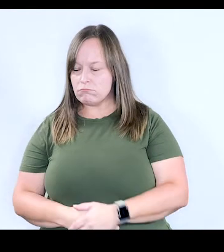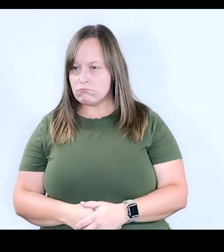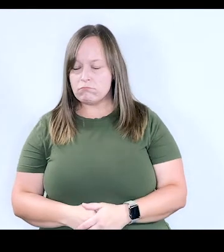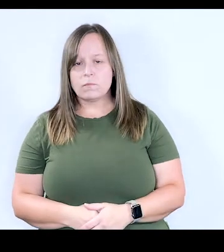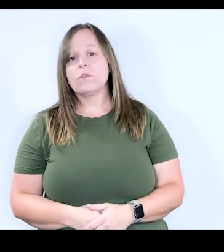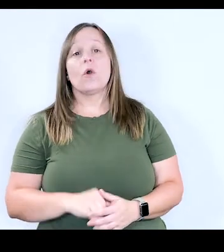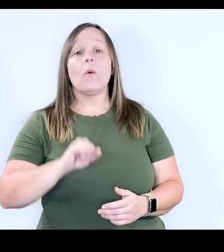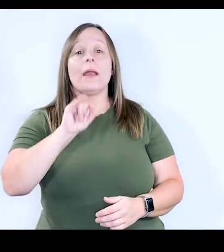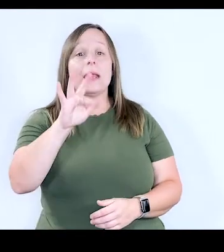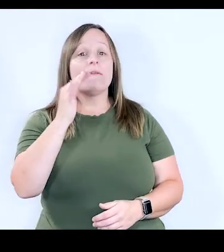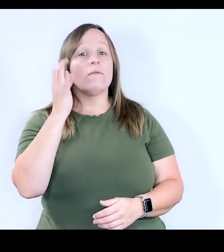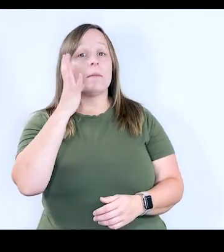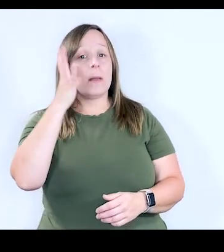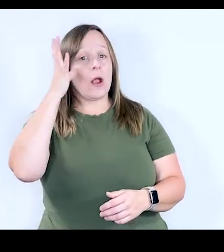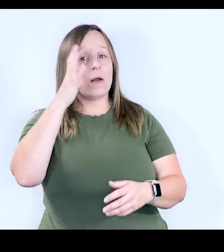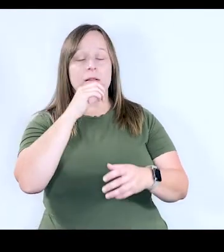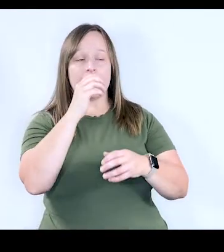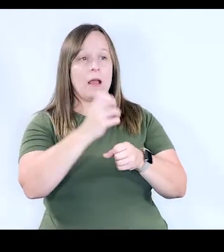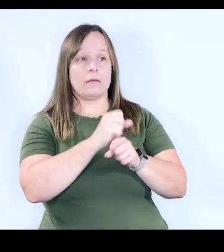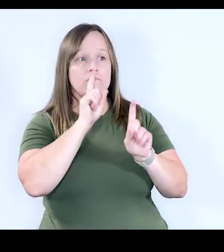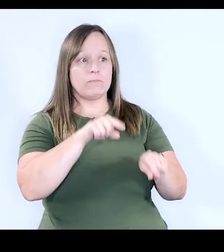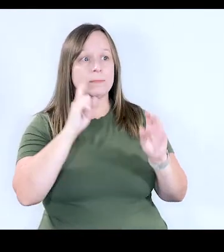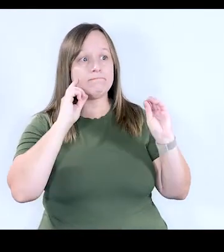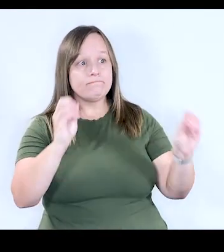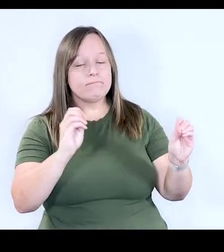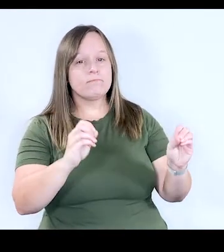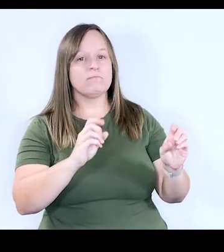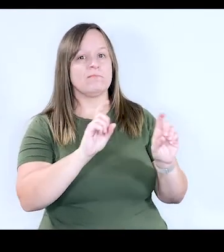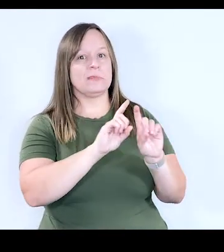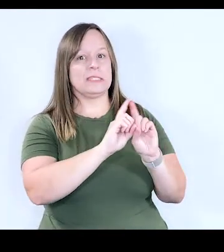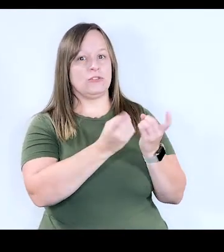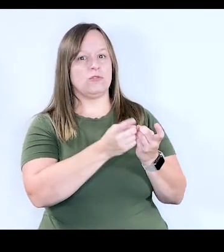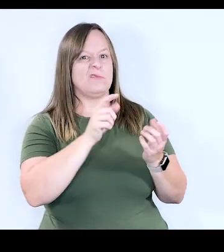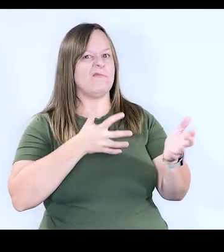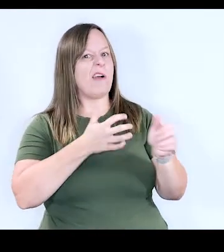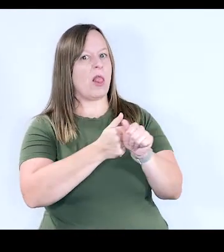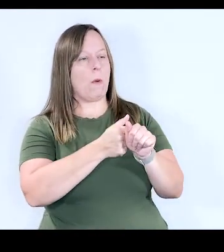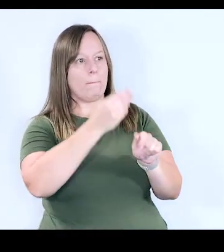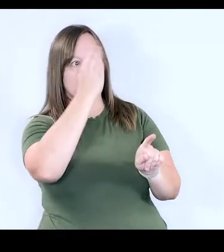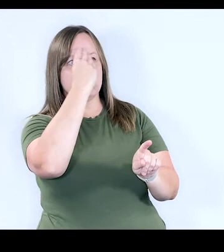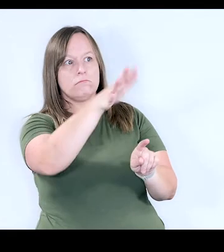So if parents aren't receiving a response from the district, they should certainly be following up.